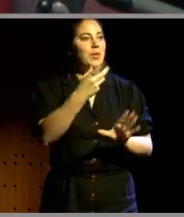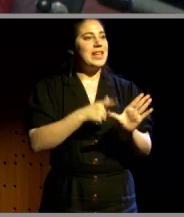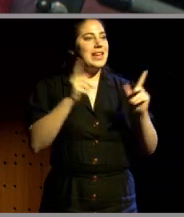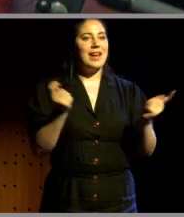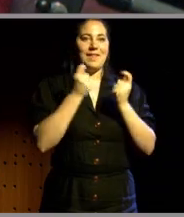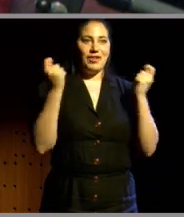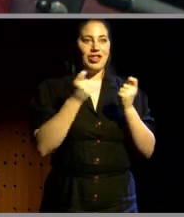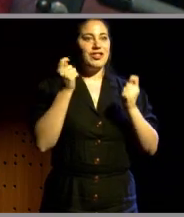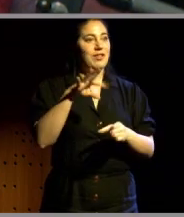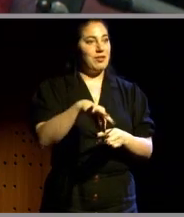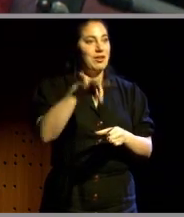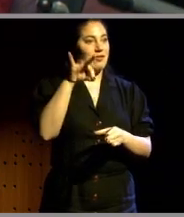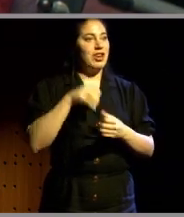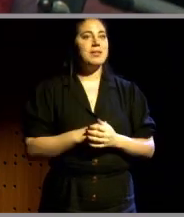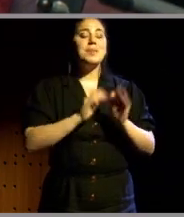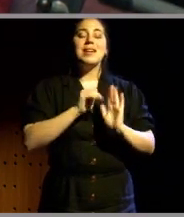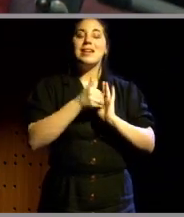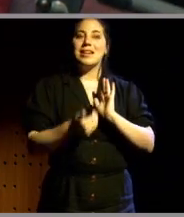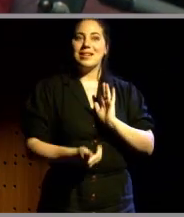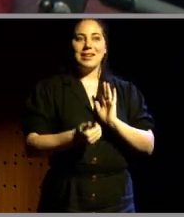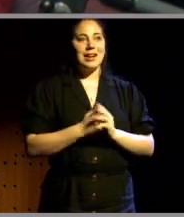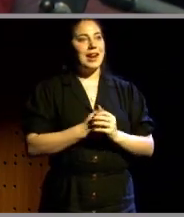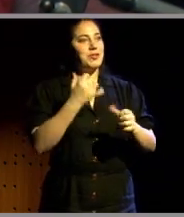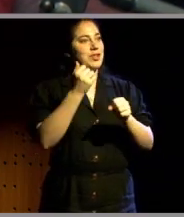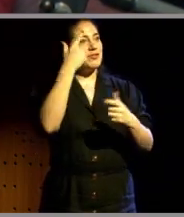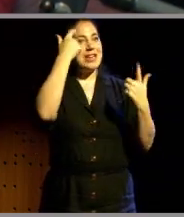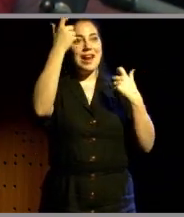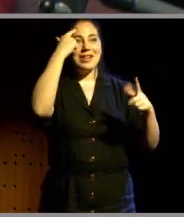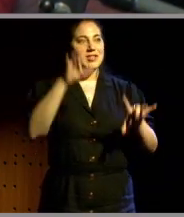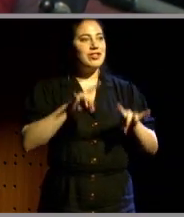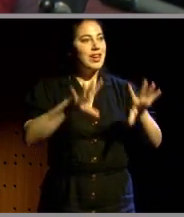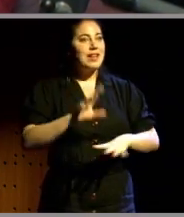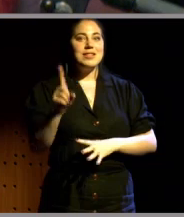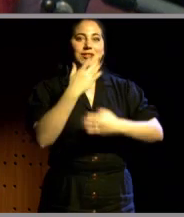Now at Creative Australia, they're known as the First Nations Arts and Culture Awards,